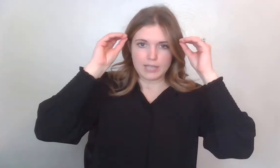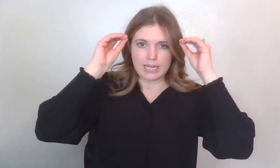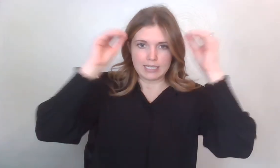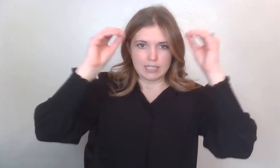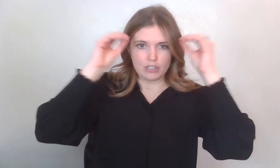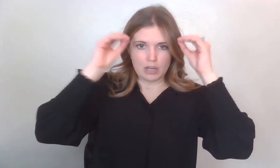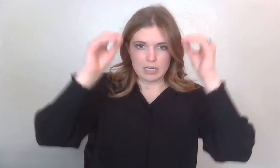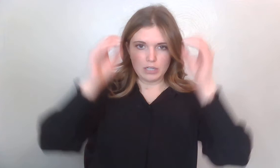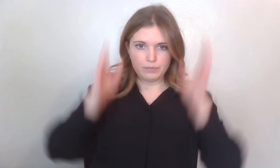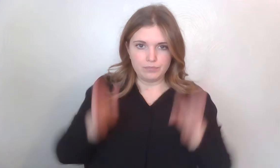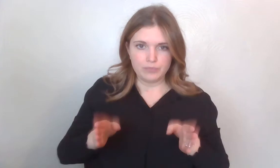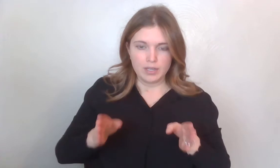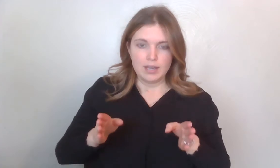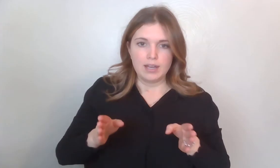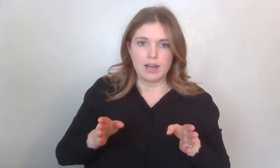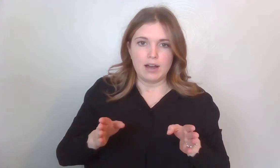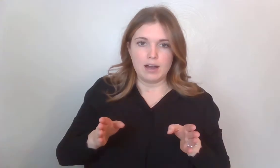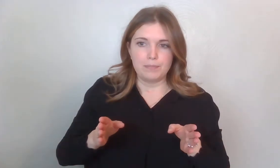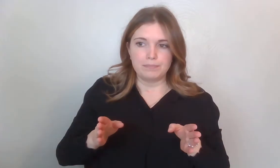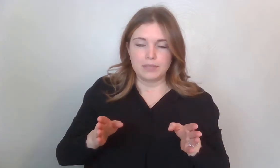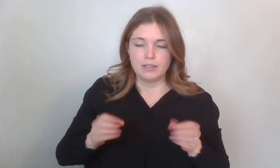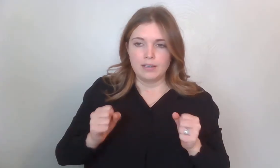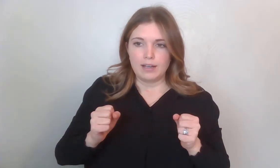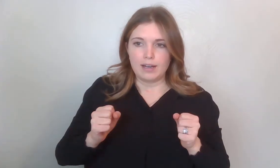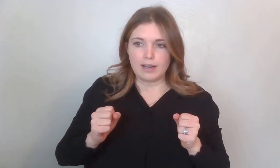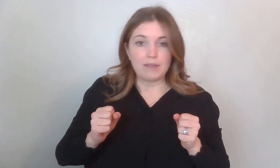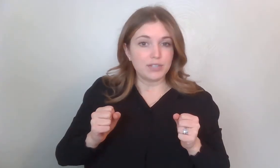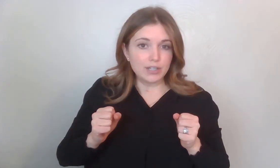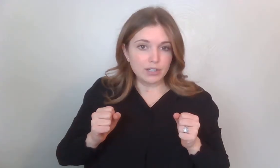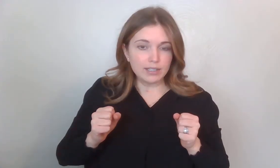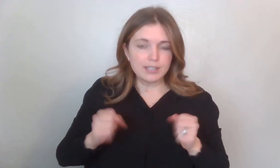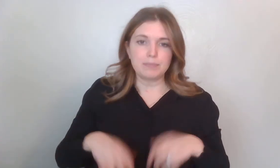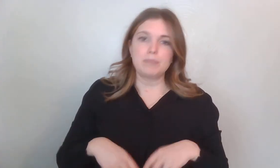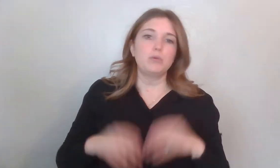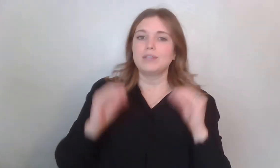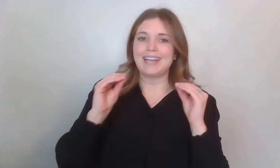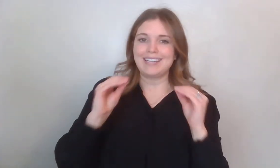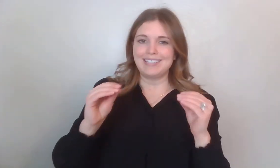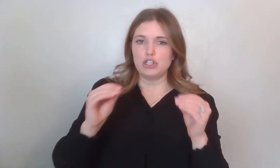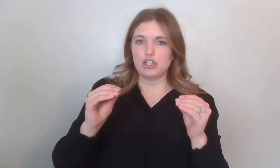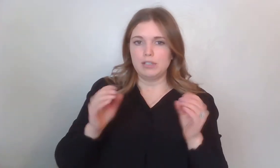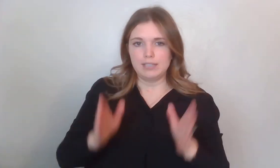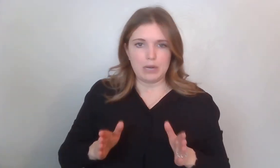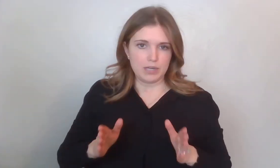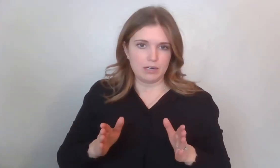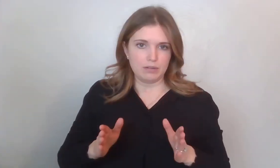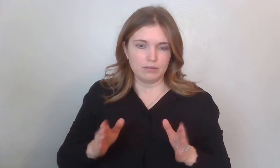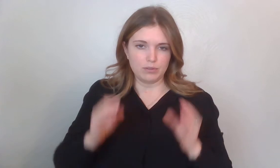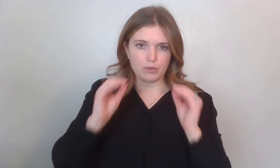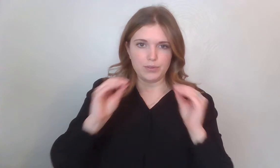signing TEACH up here, but conversationally some people will sign TEACHER down here. So, if you